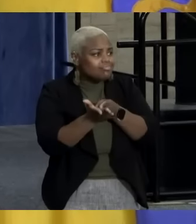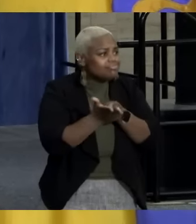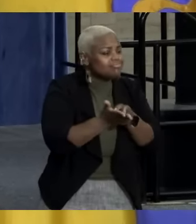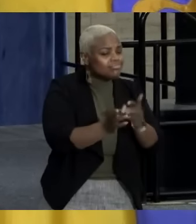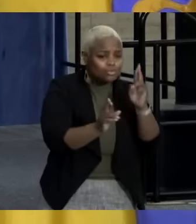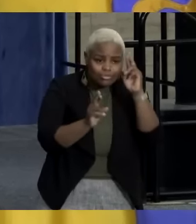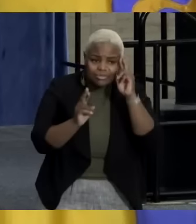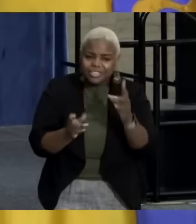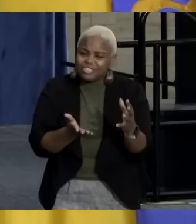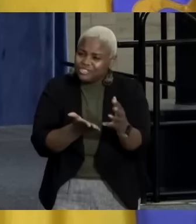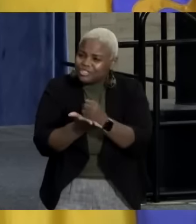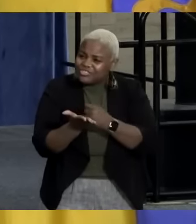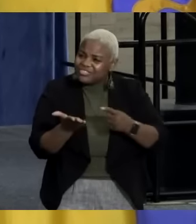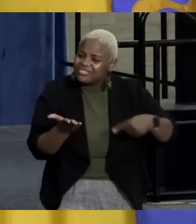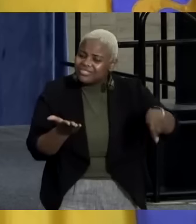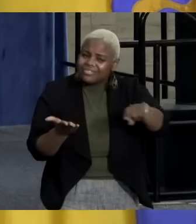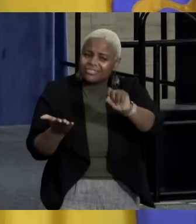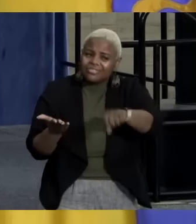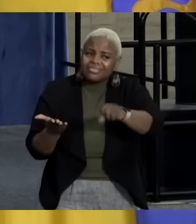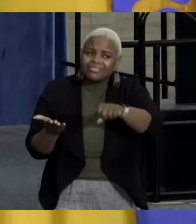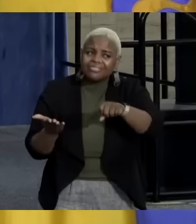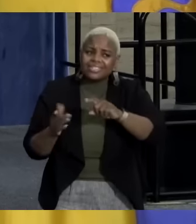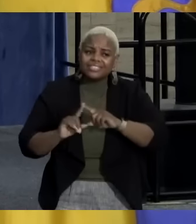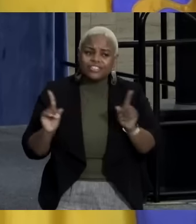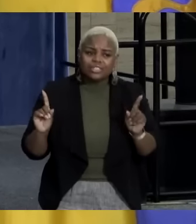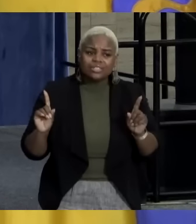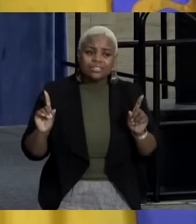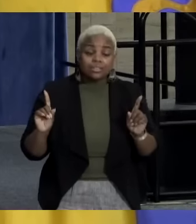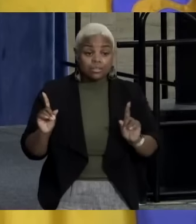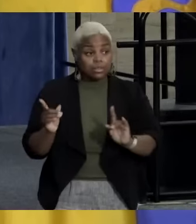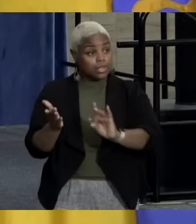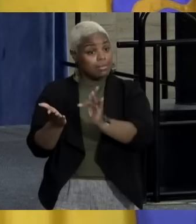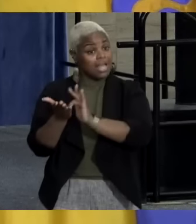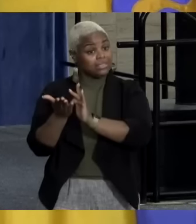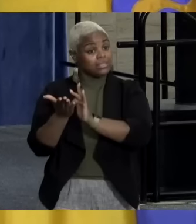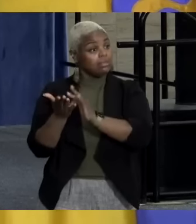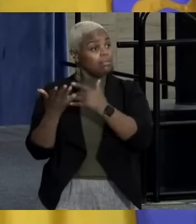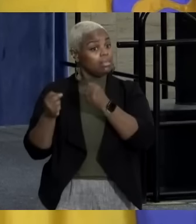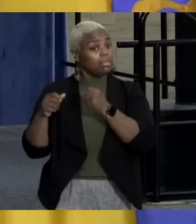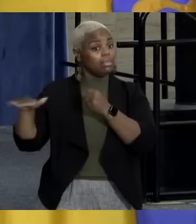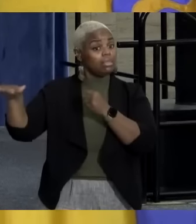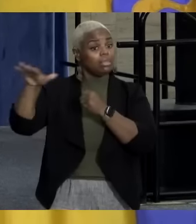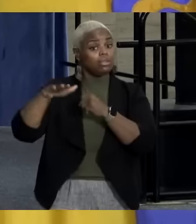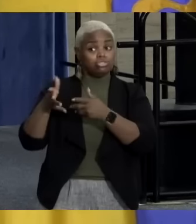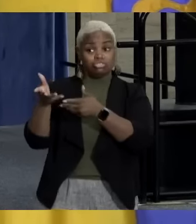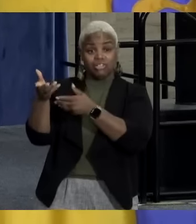Today, we are restoring integrity to medicine, restoring faith in public health,